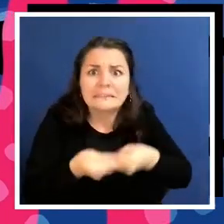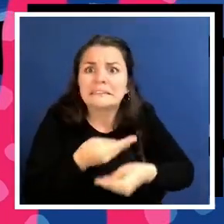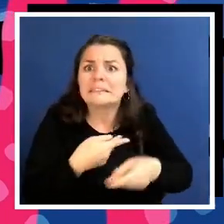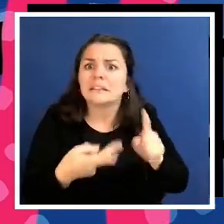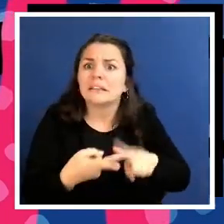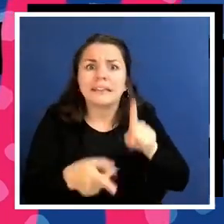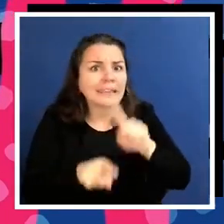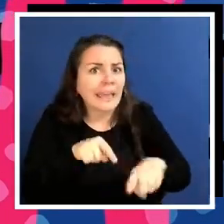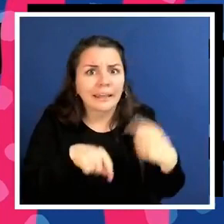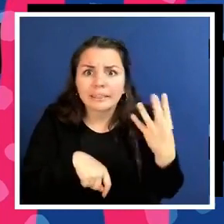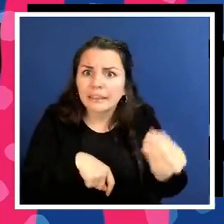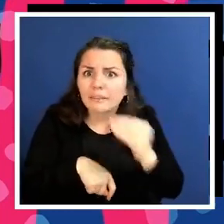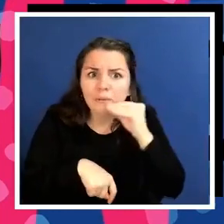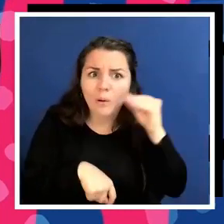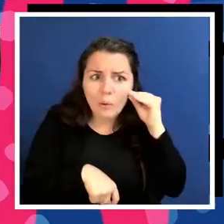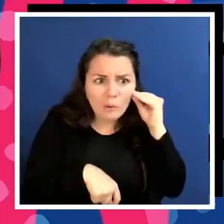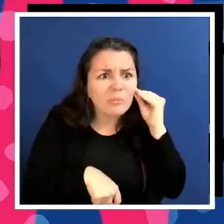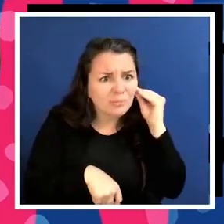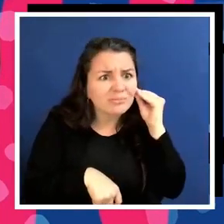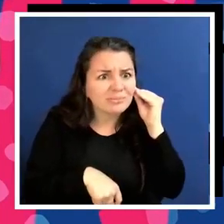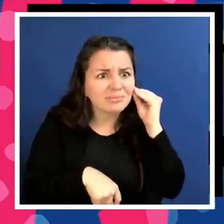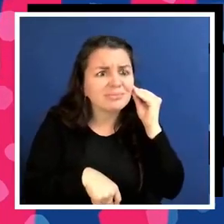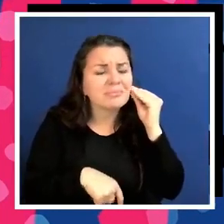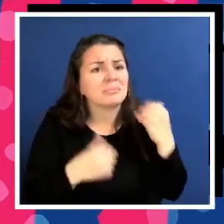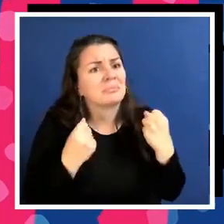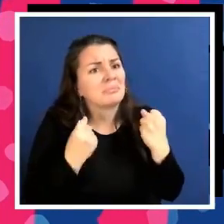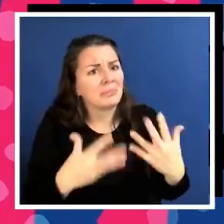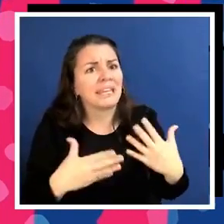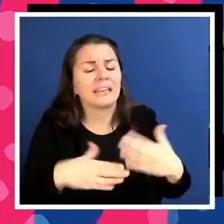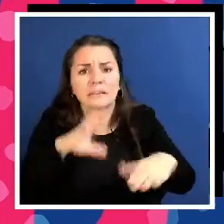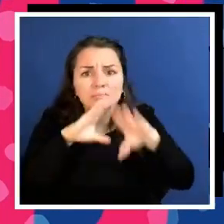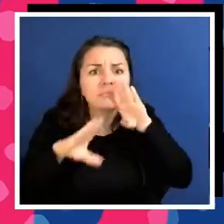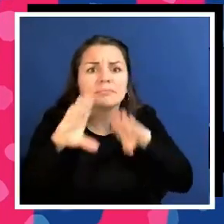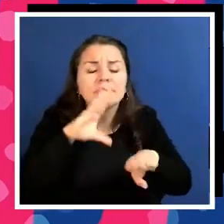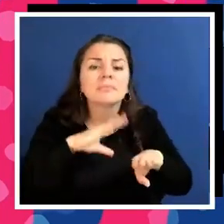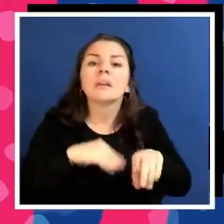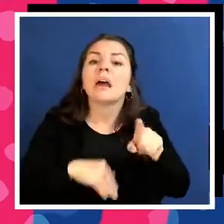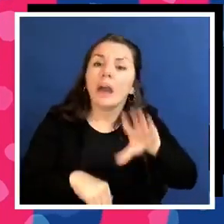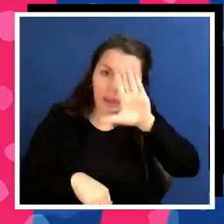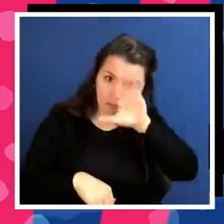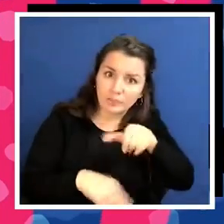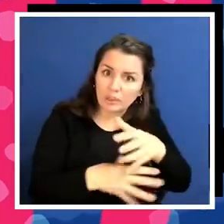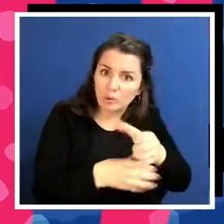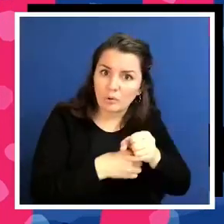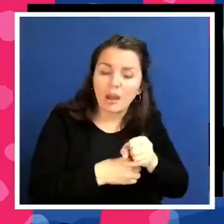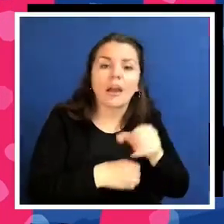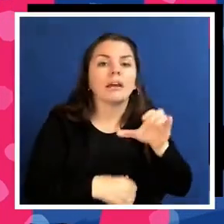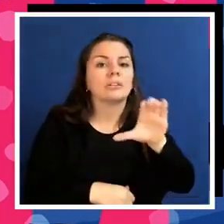A LITTLE BIT HARDER.